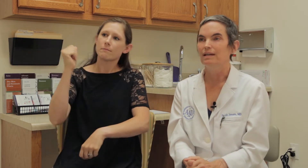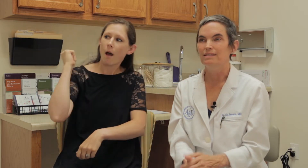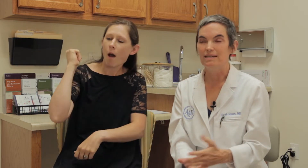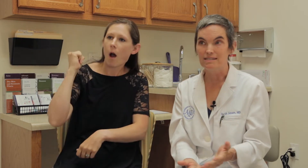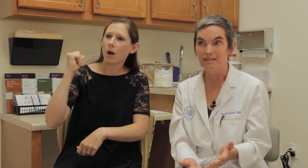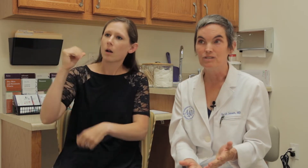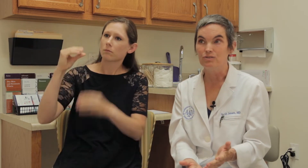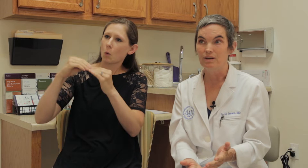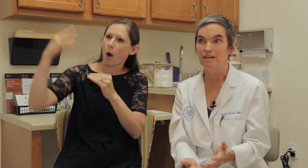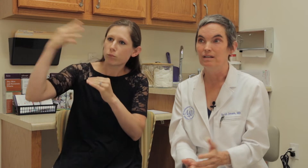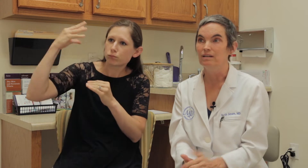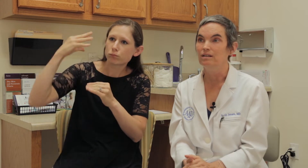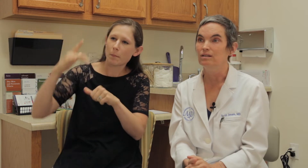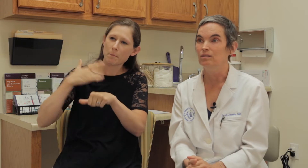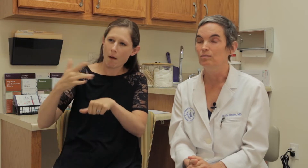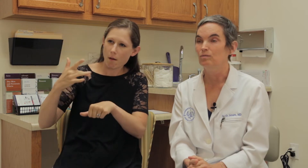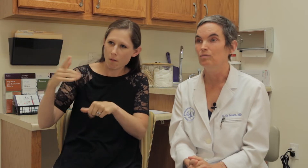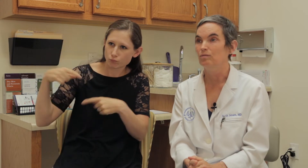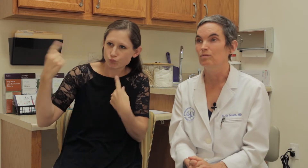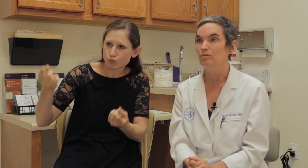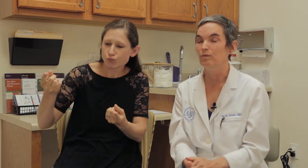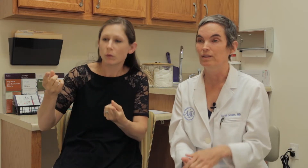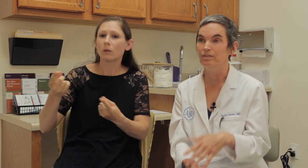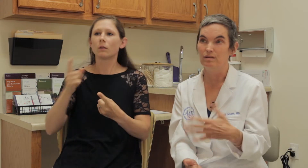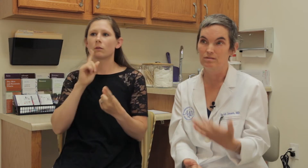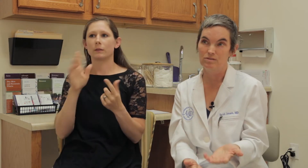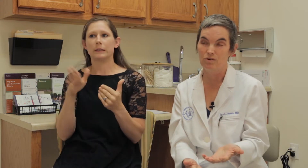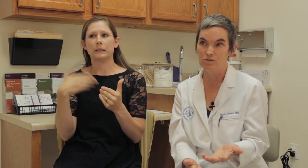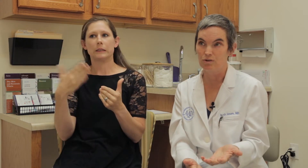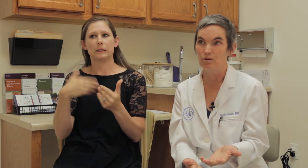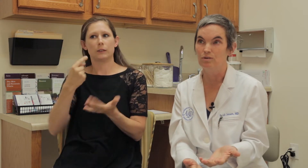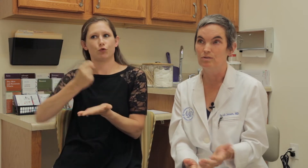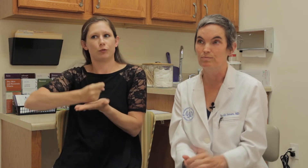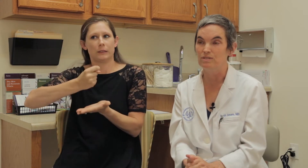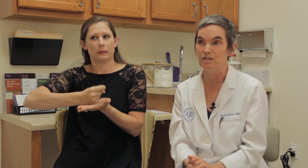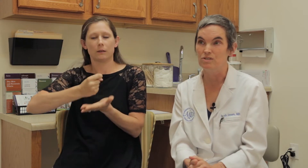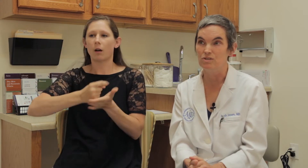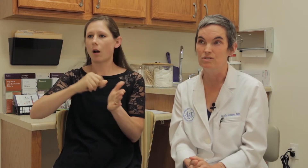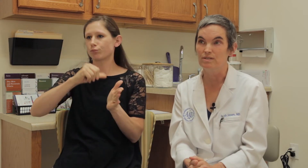It's easily treated with surgical procedures